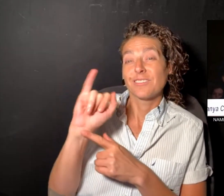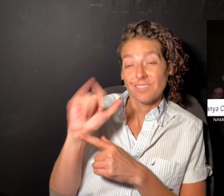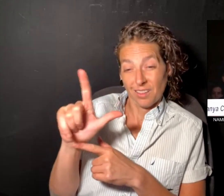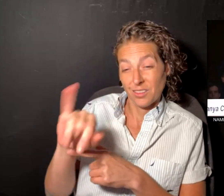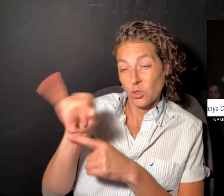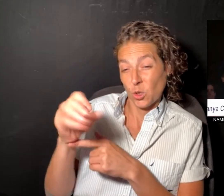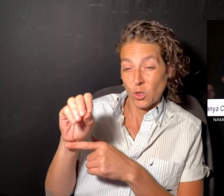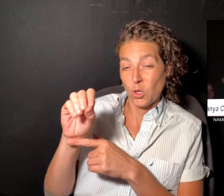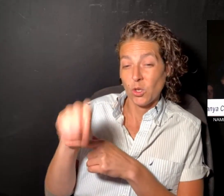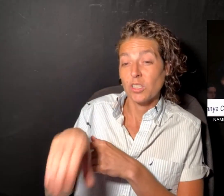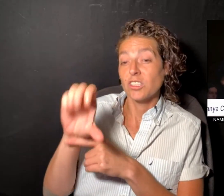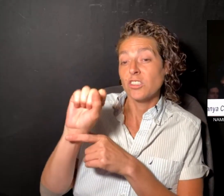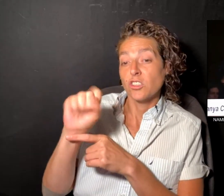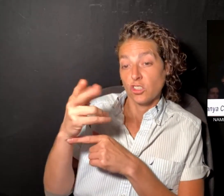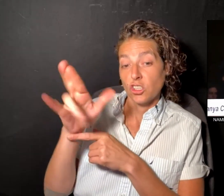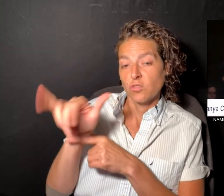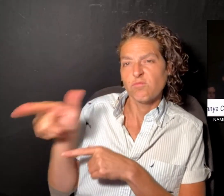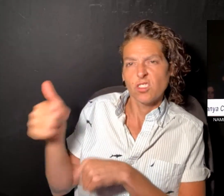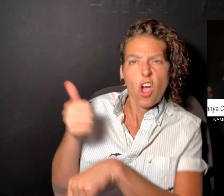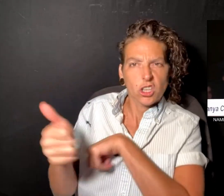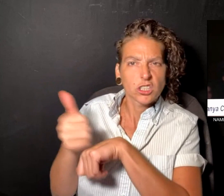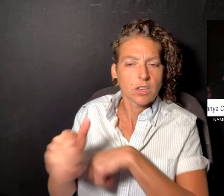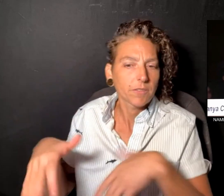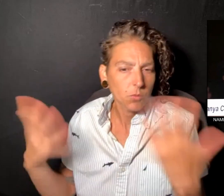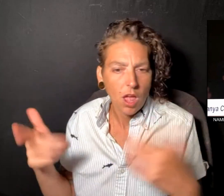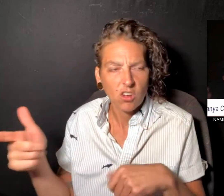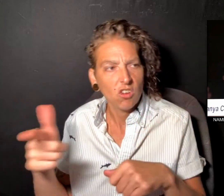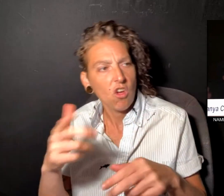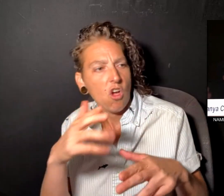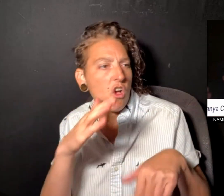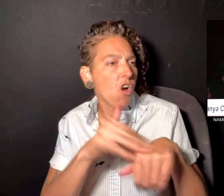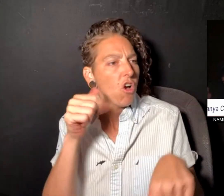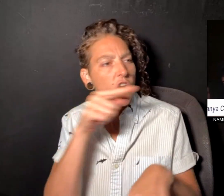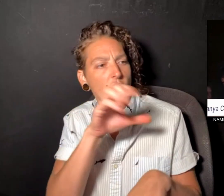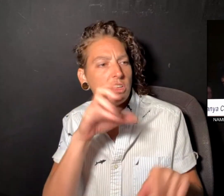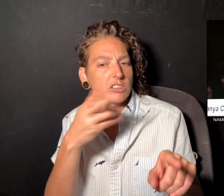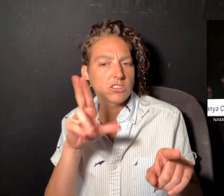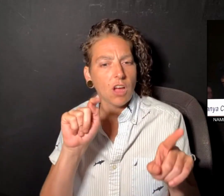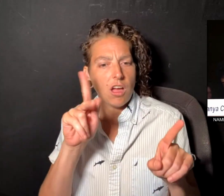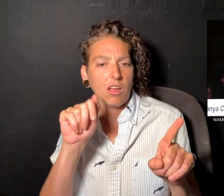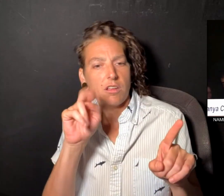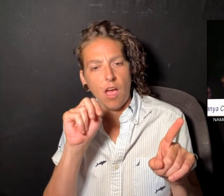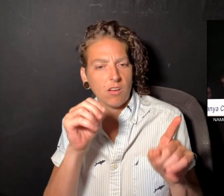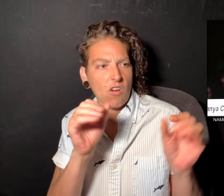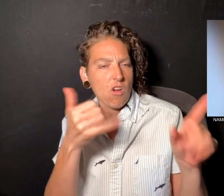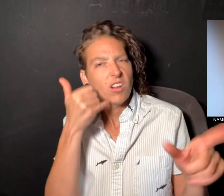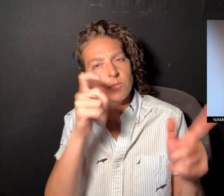Abigail Joe Schrey is accused of calling Chuck Kin's office on August 5th.